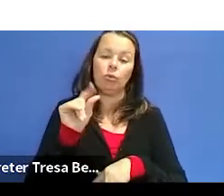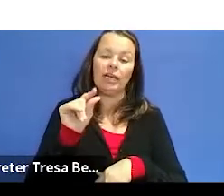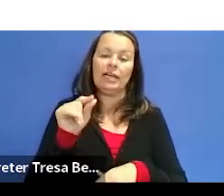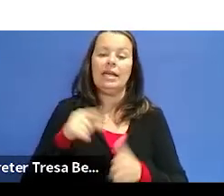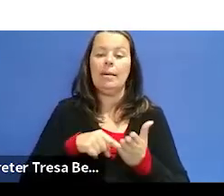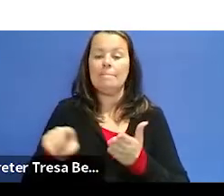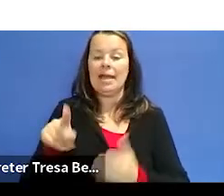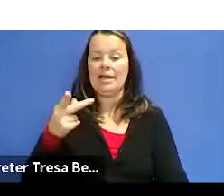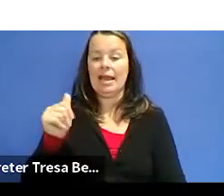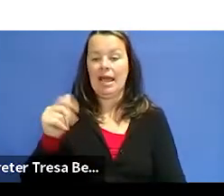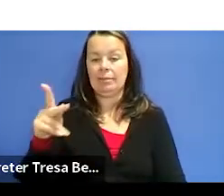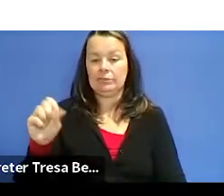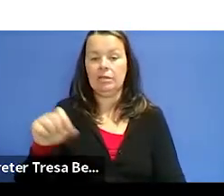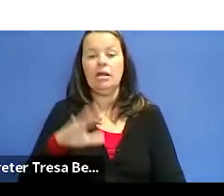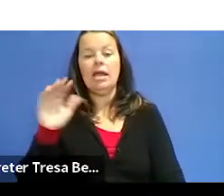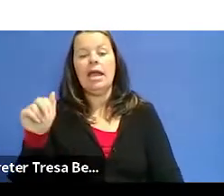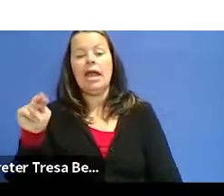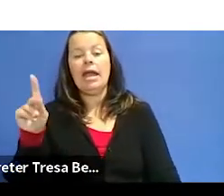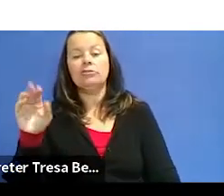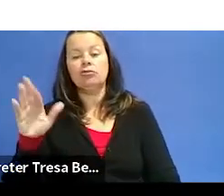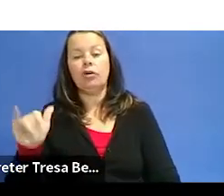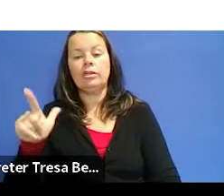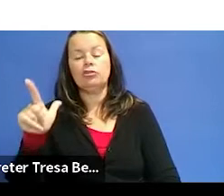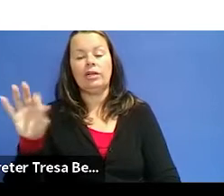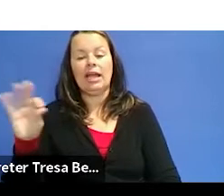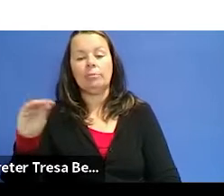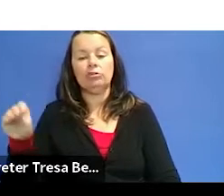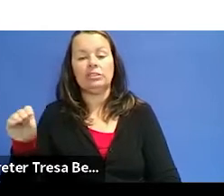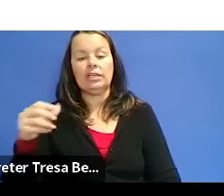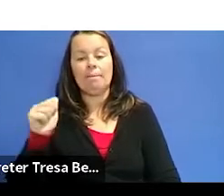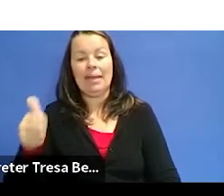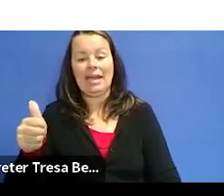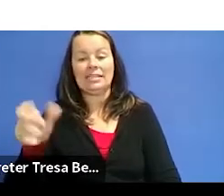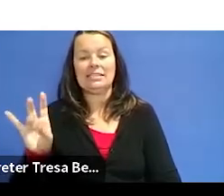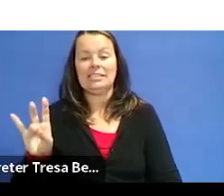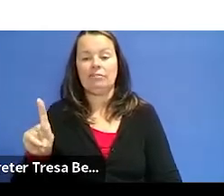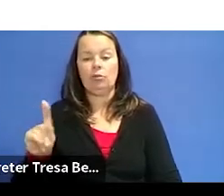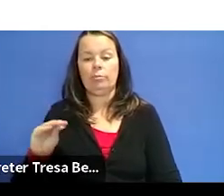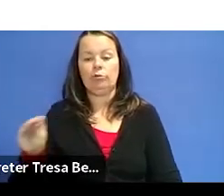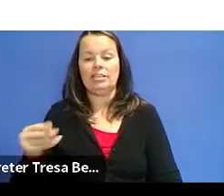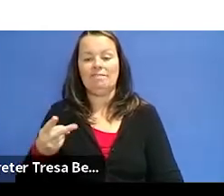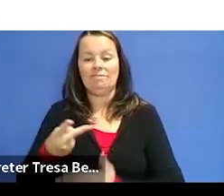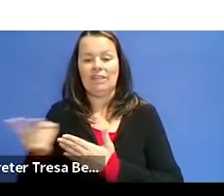On the Android side, we had 29% pass and 71% fail of manual testing on paid mobile apps.